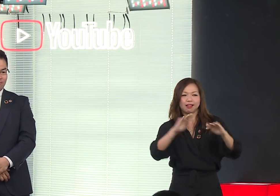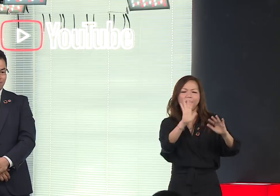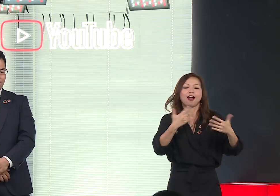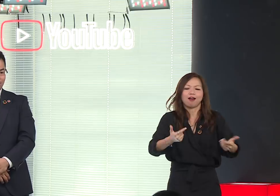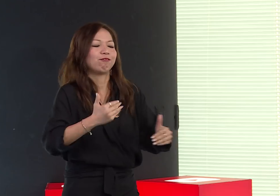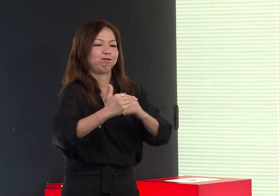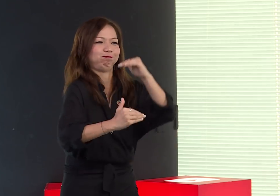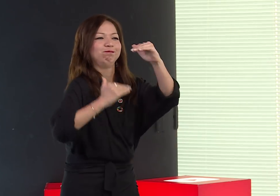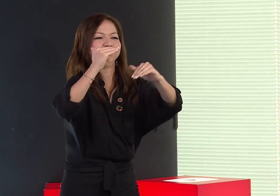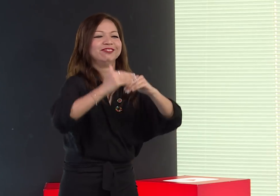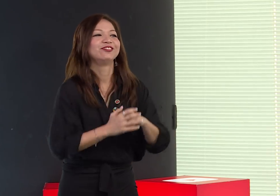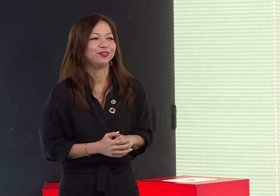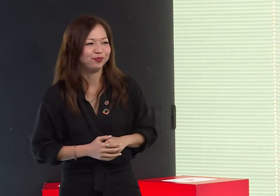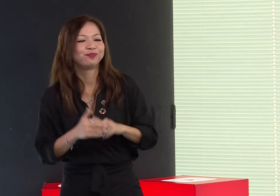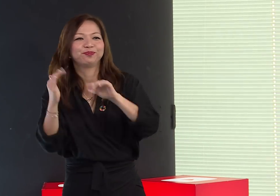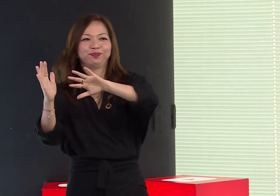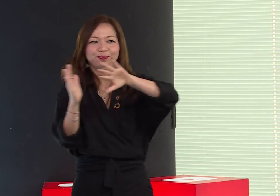A small addition to that.